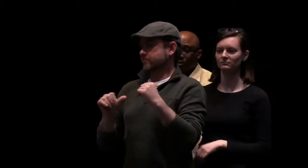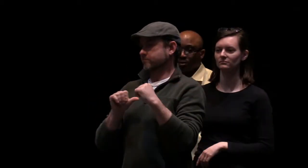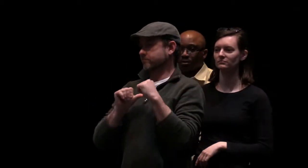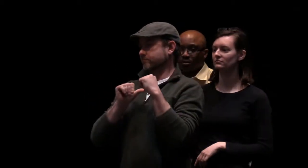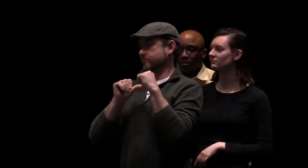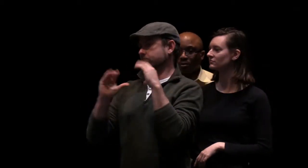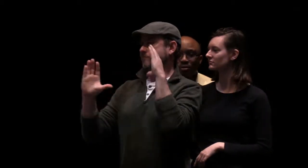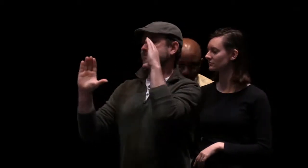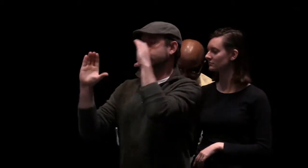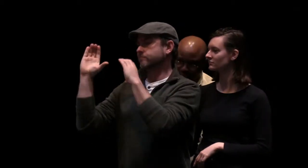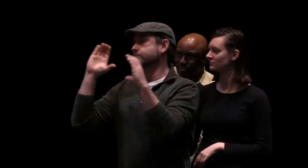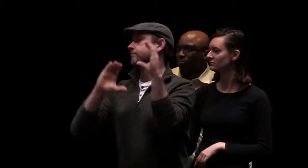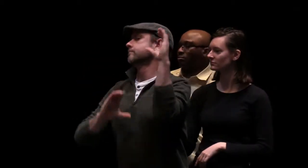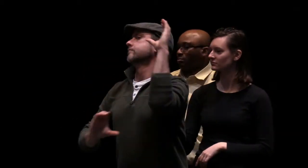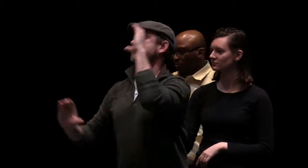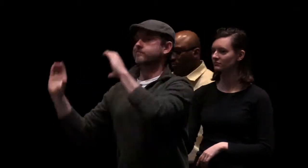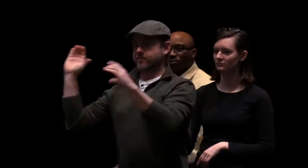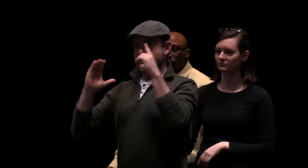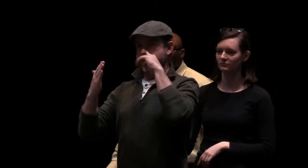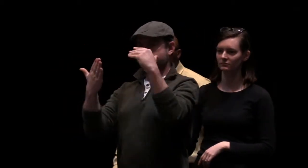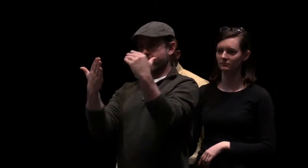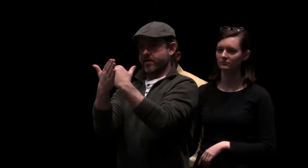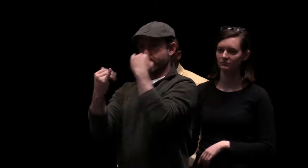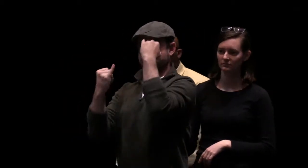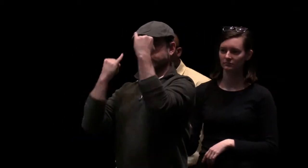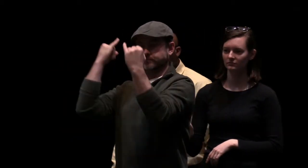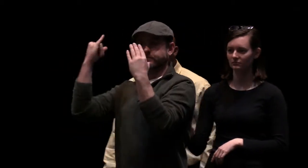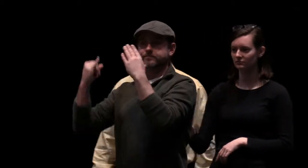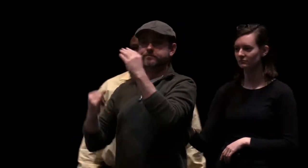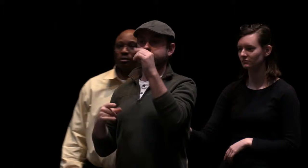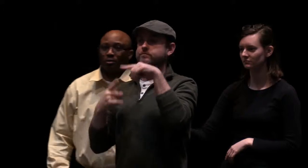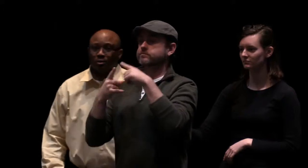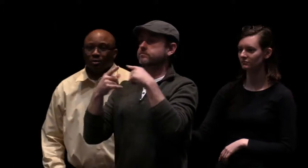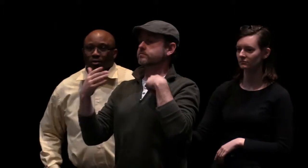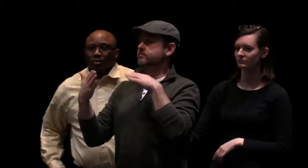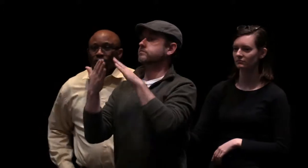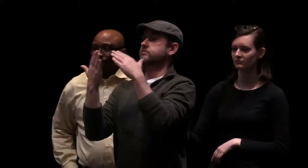I am committed to do some search with new ideas,